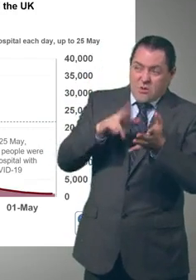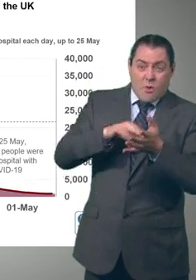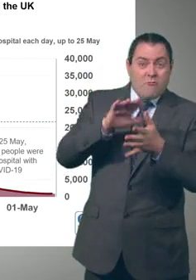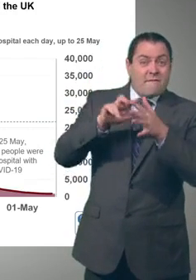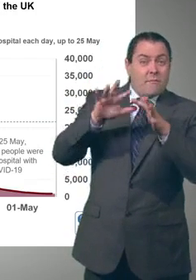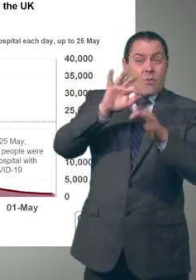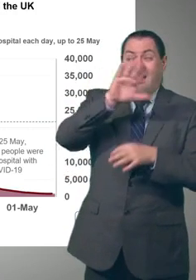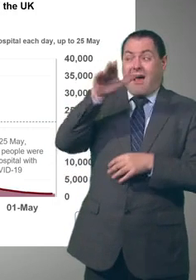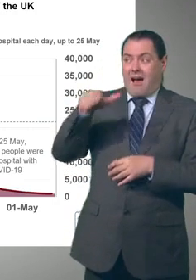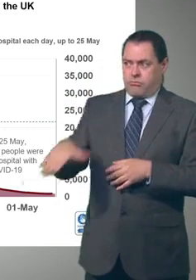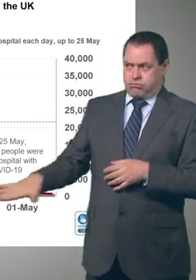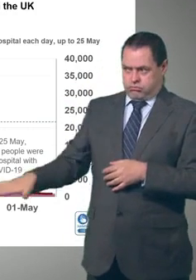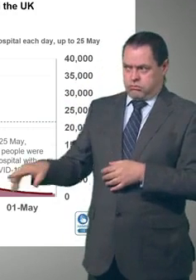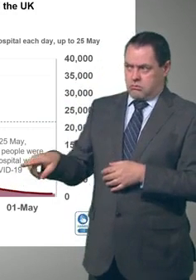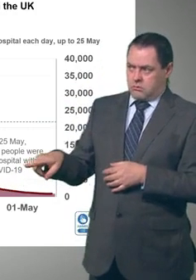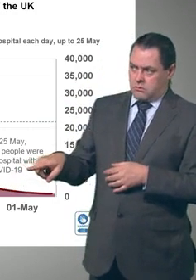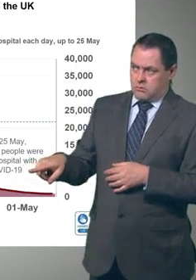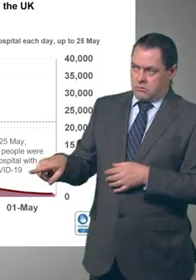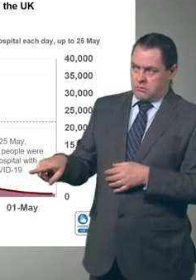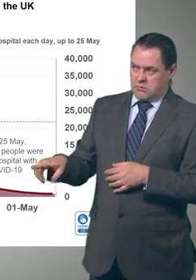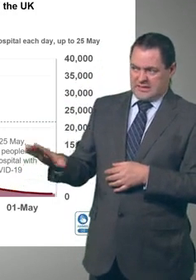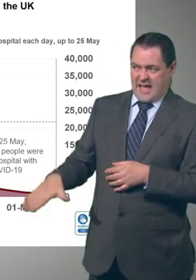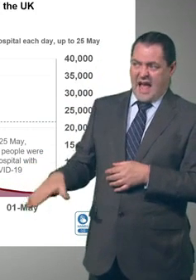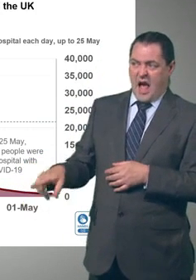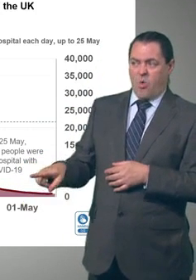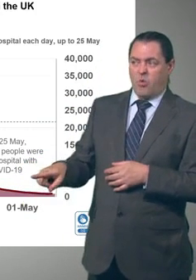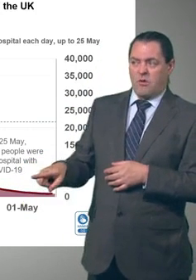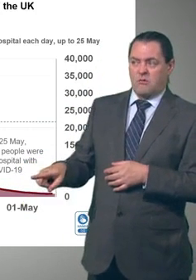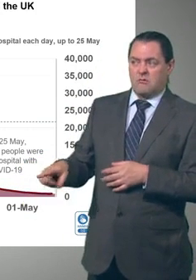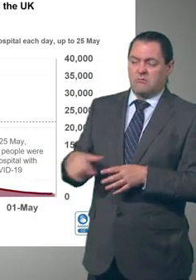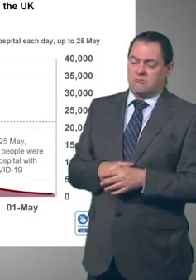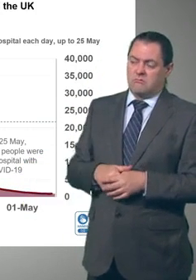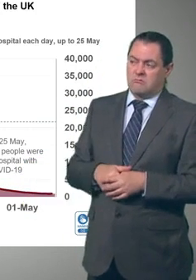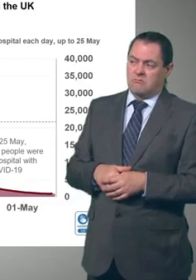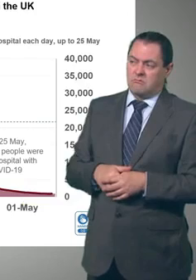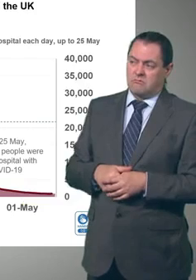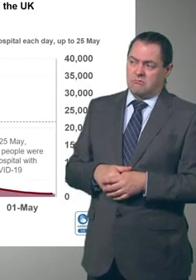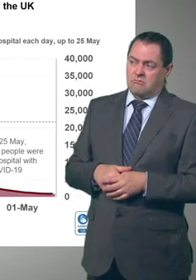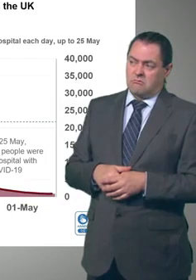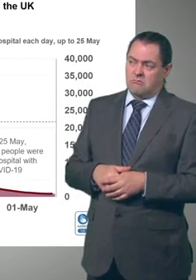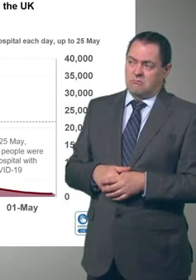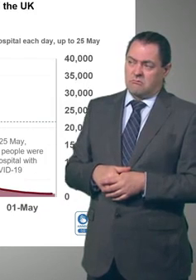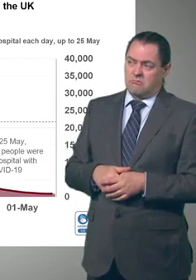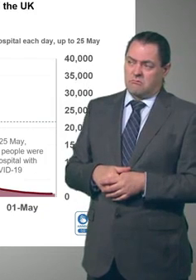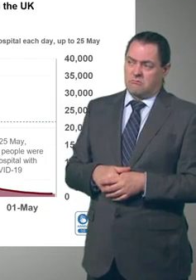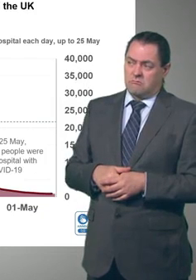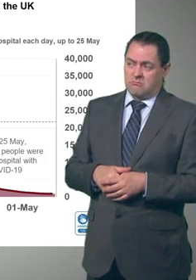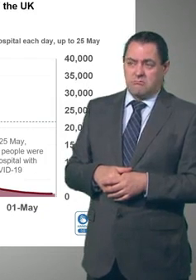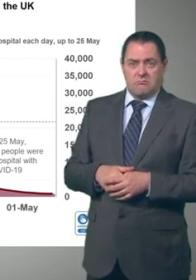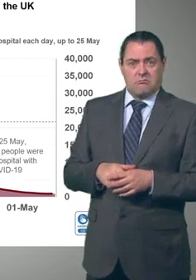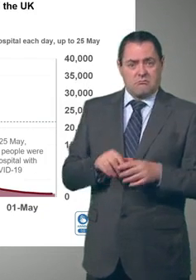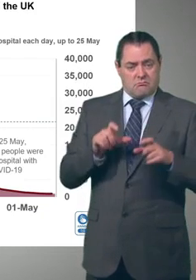dropped right down very rapidly following to a large extent the